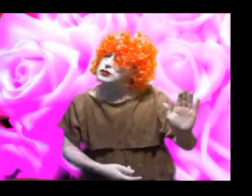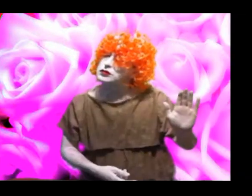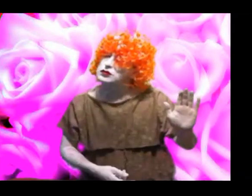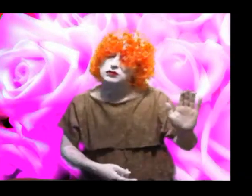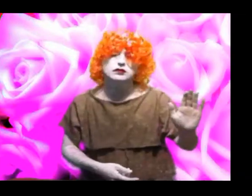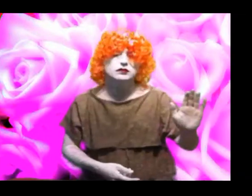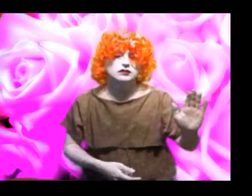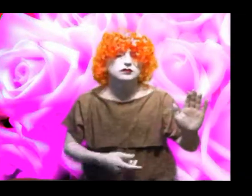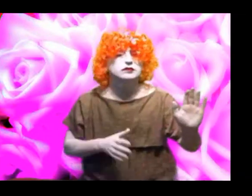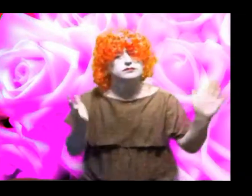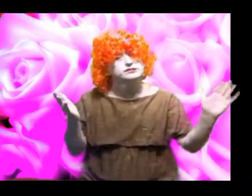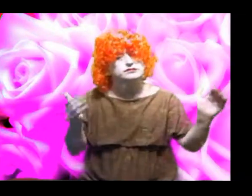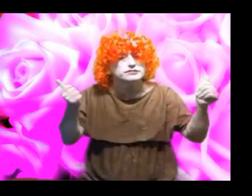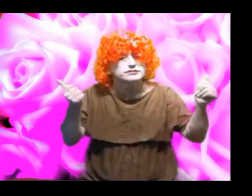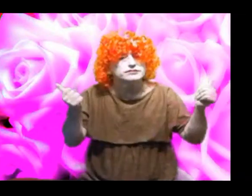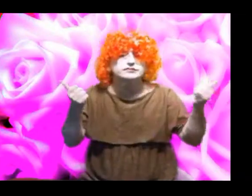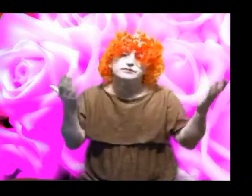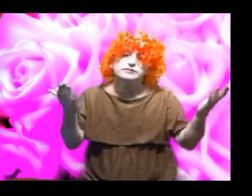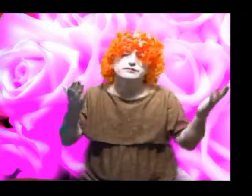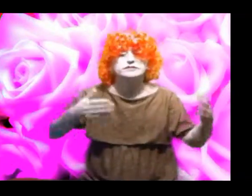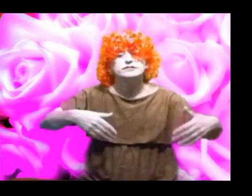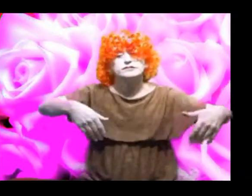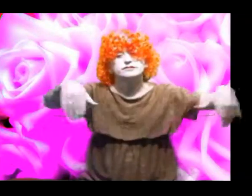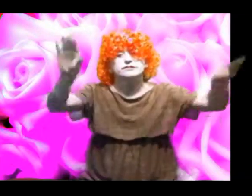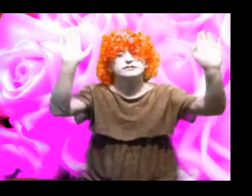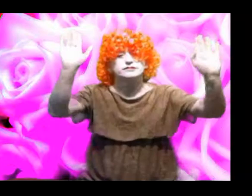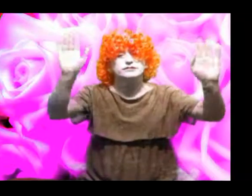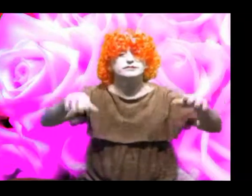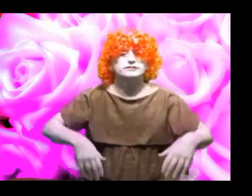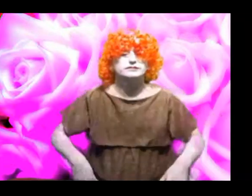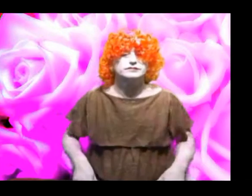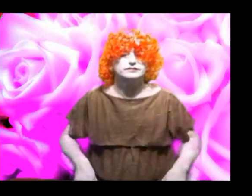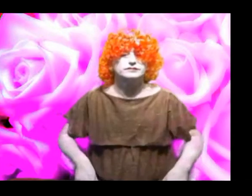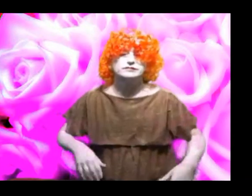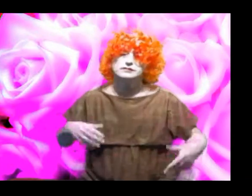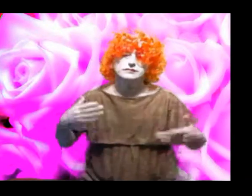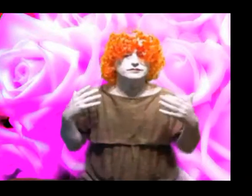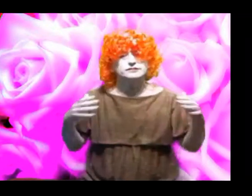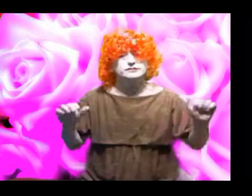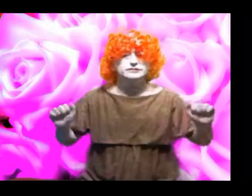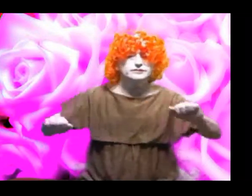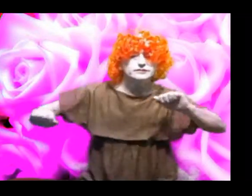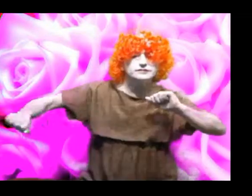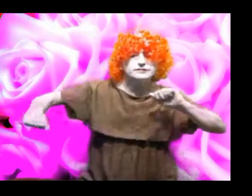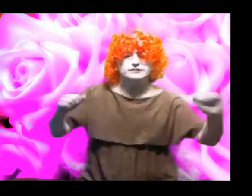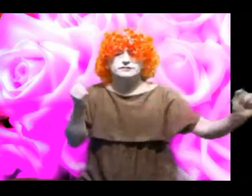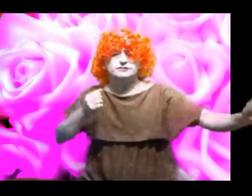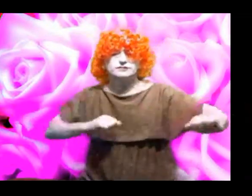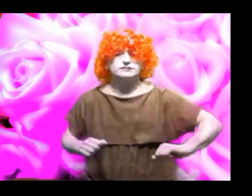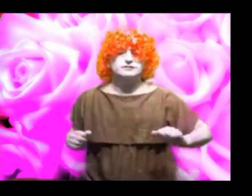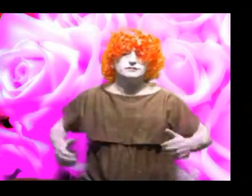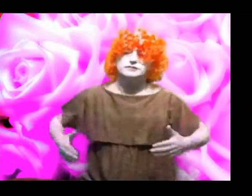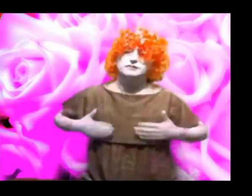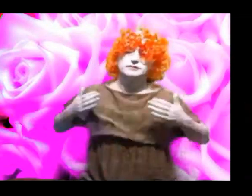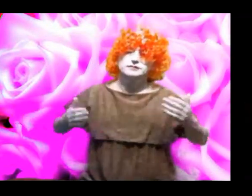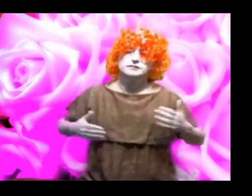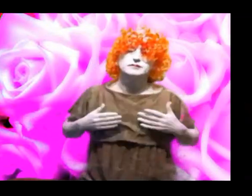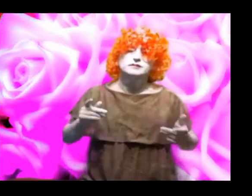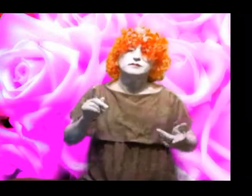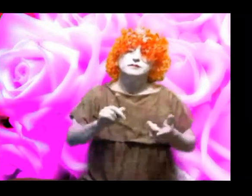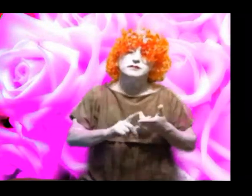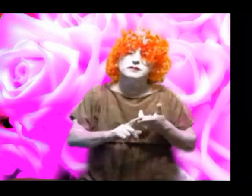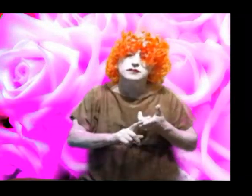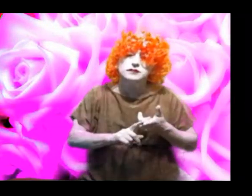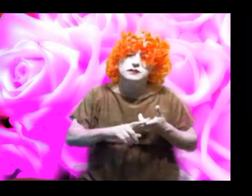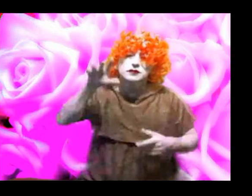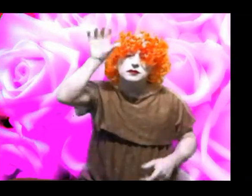Well that's all for now, go away and play and be happy and fill the air with fun and laughter.